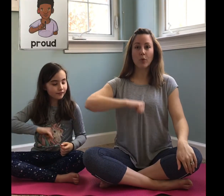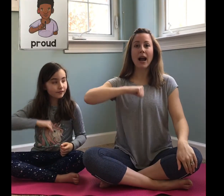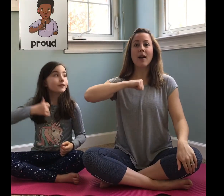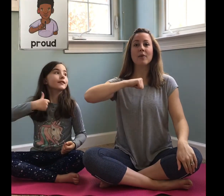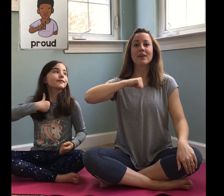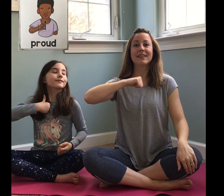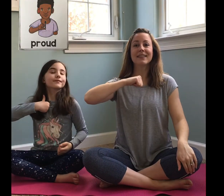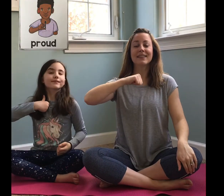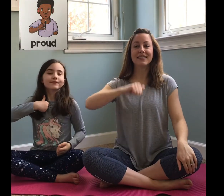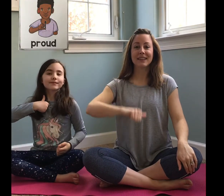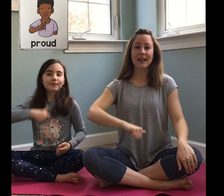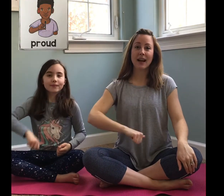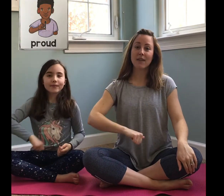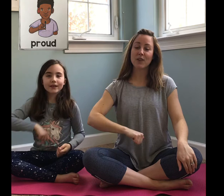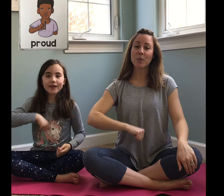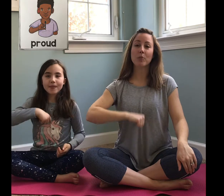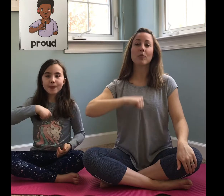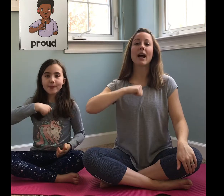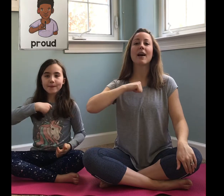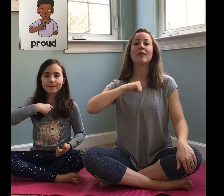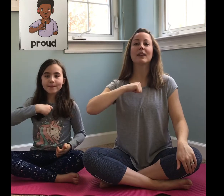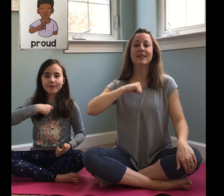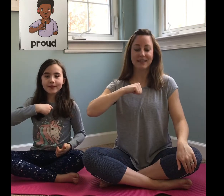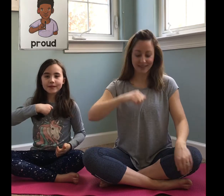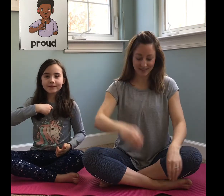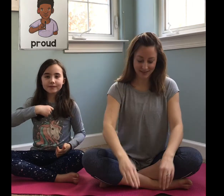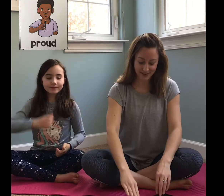Proud, I feel proud